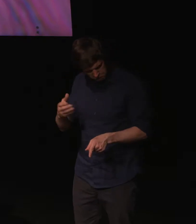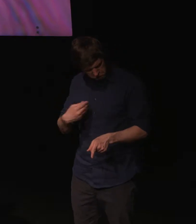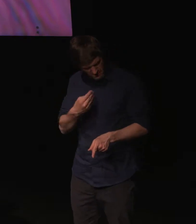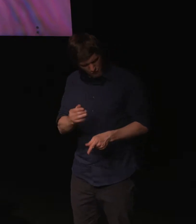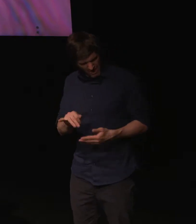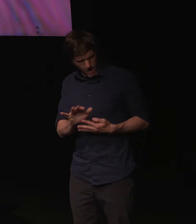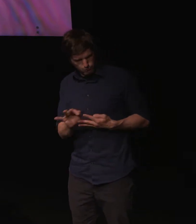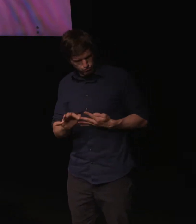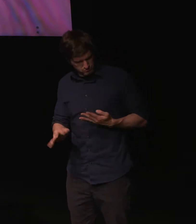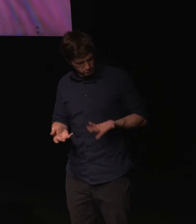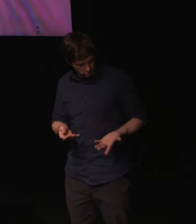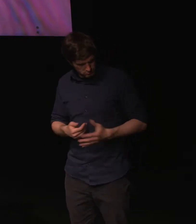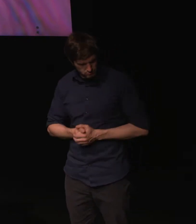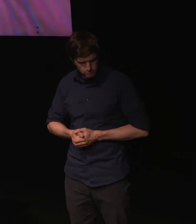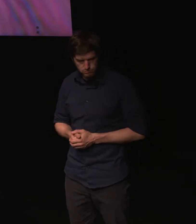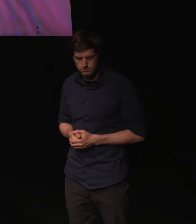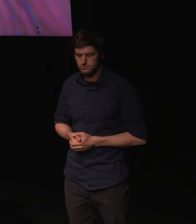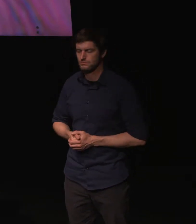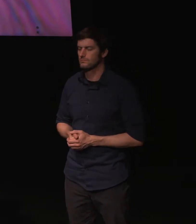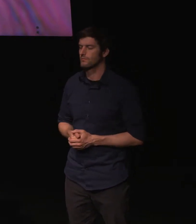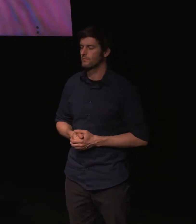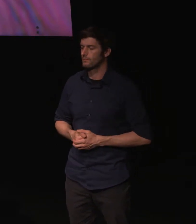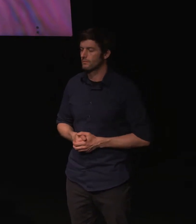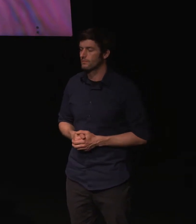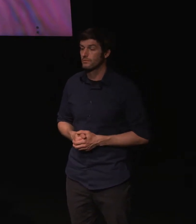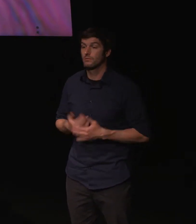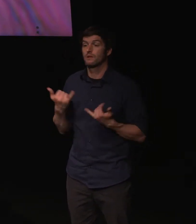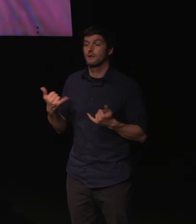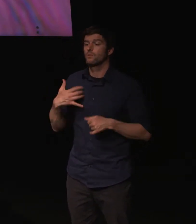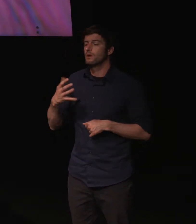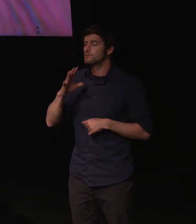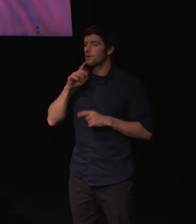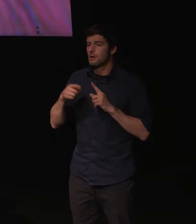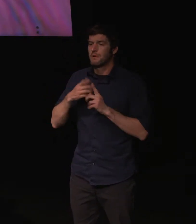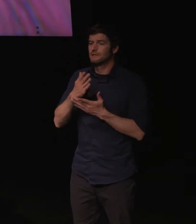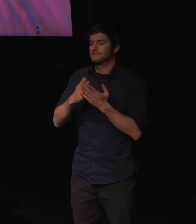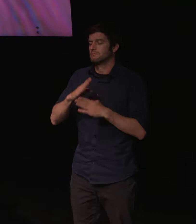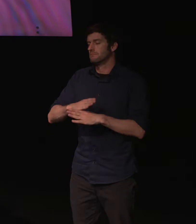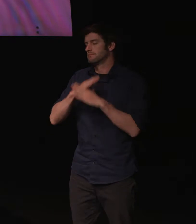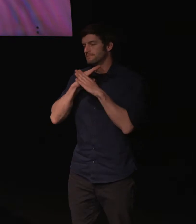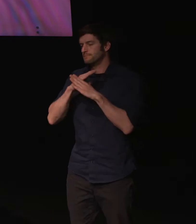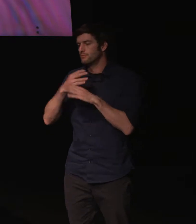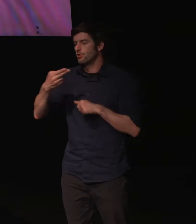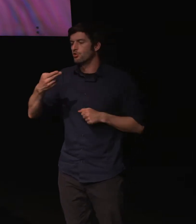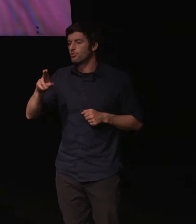Now, this is the part where I wanna talk about some hurdles that we had, because there were so many hurdles.